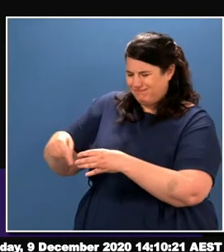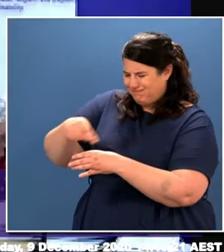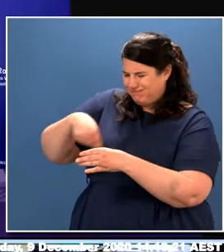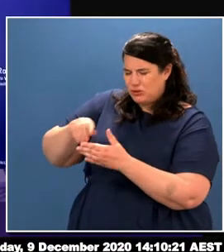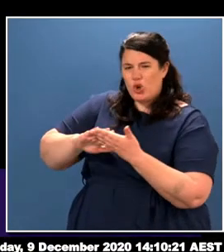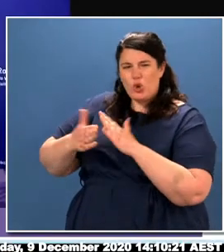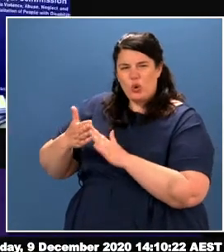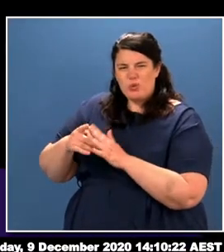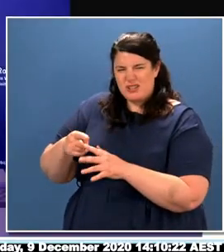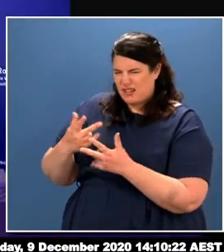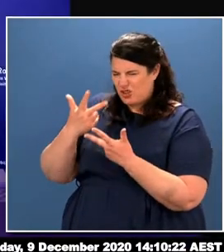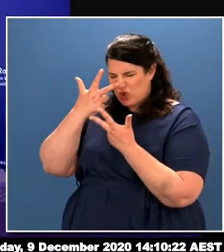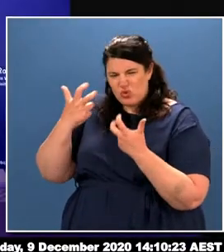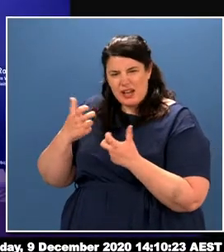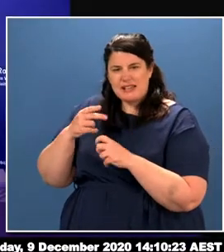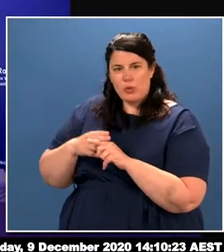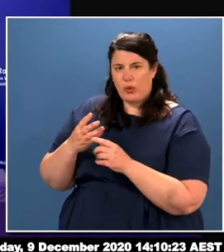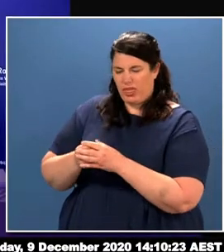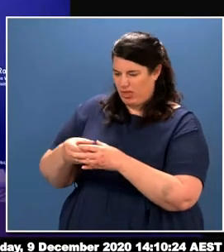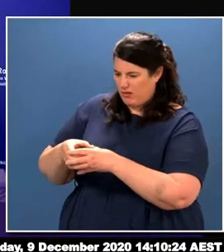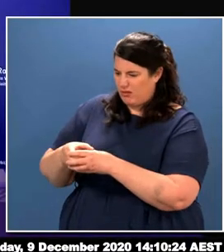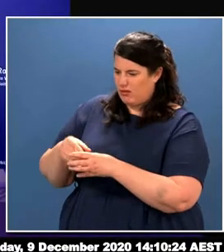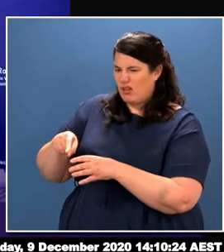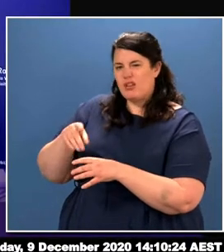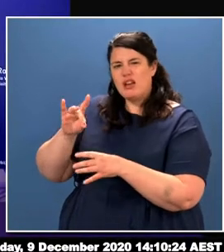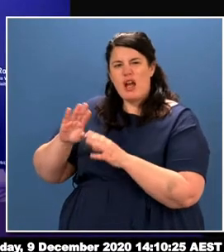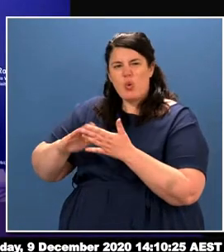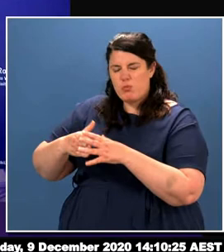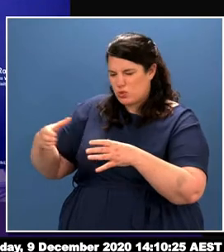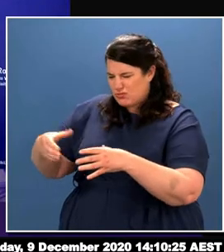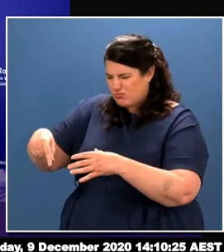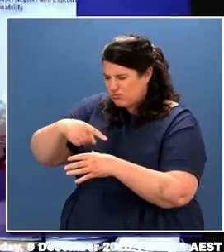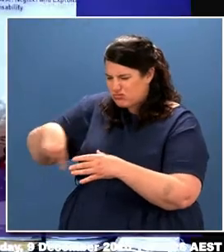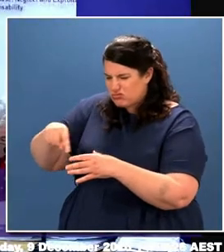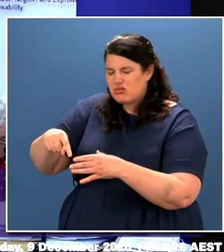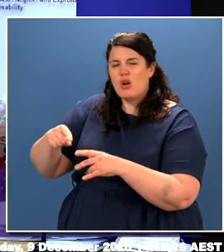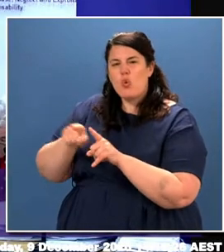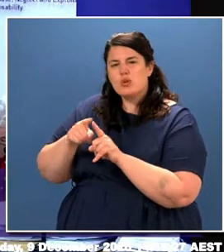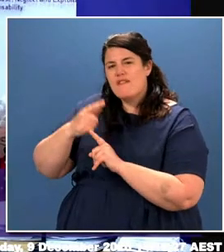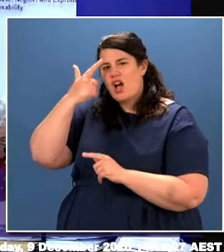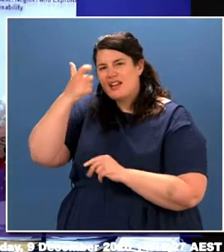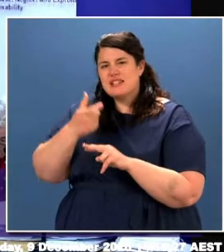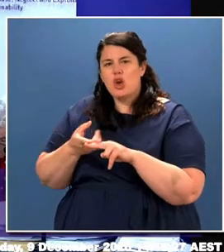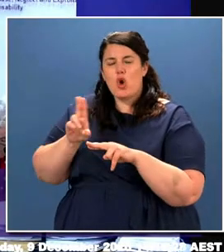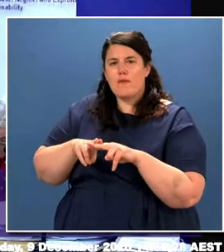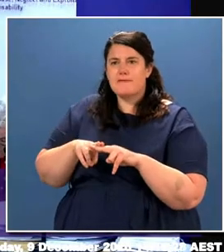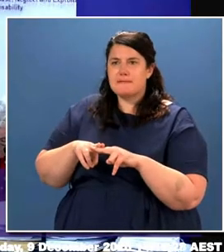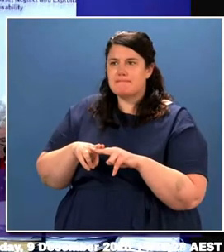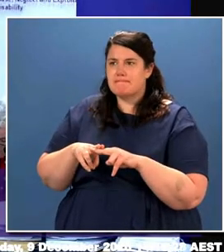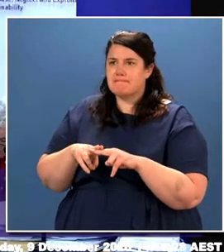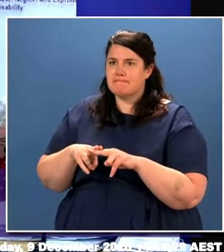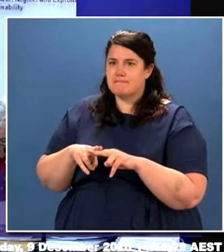to identity in regards to LGBTI, there is also this concept of sort of hiding